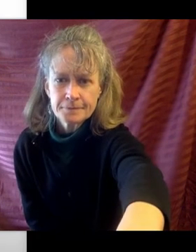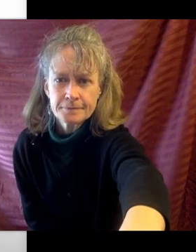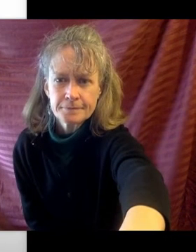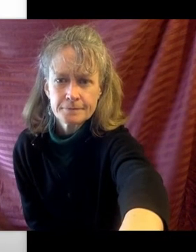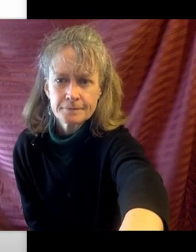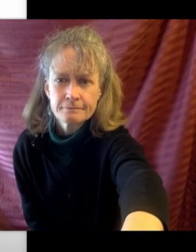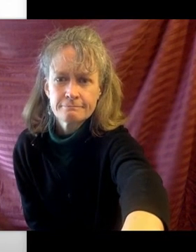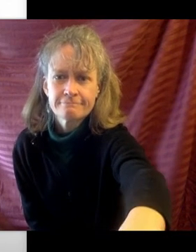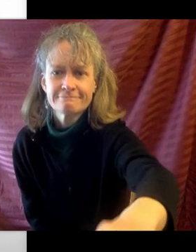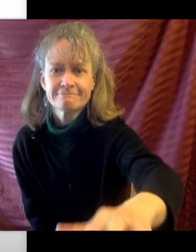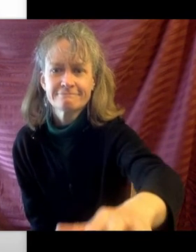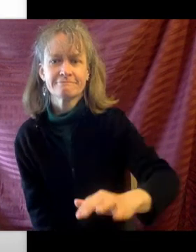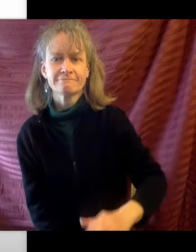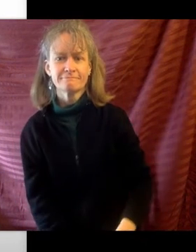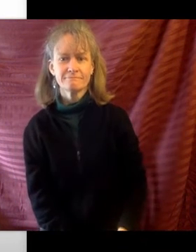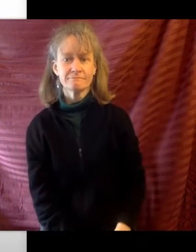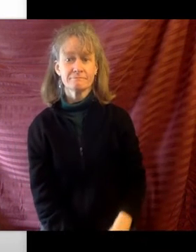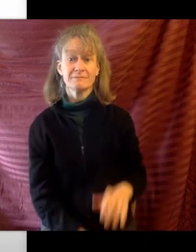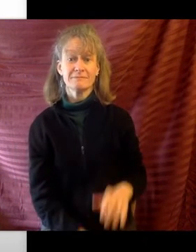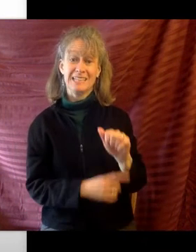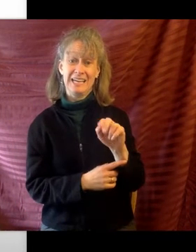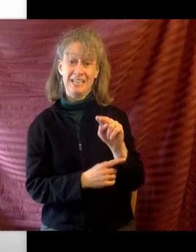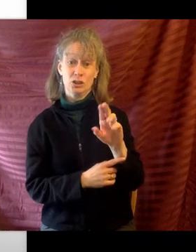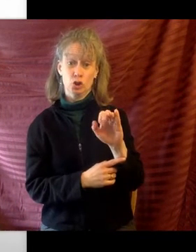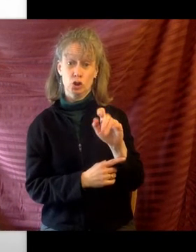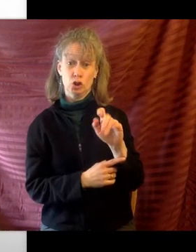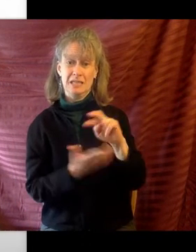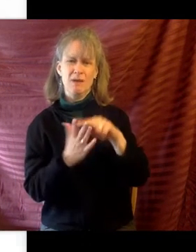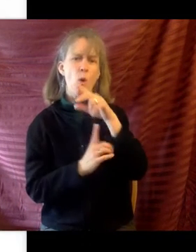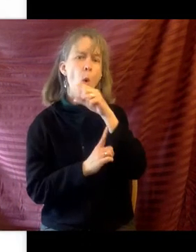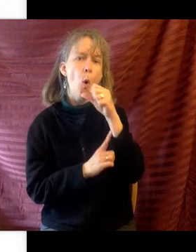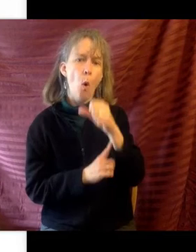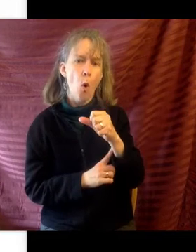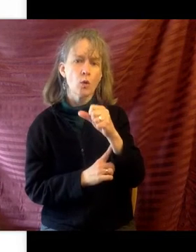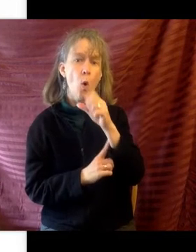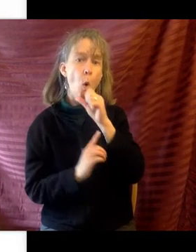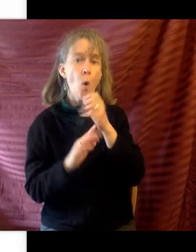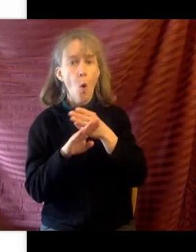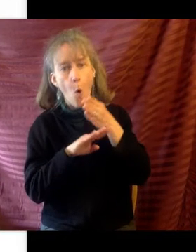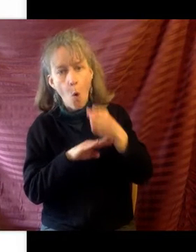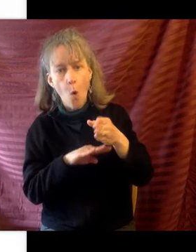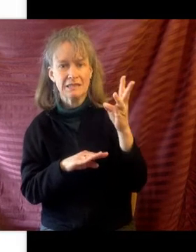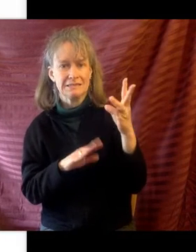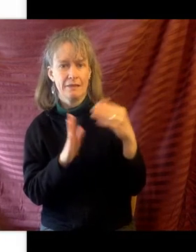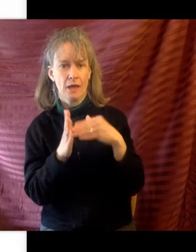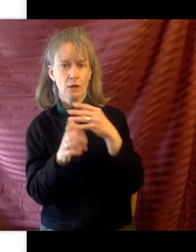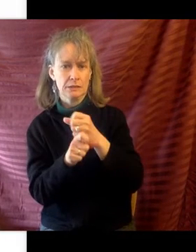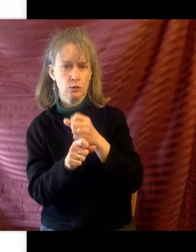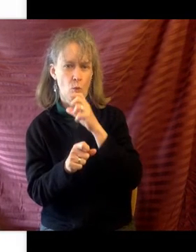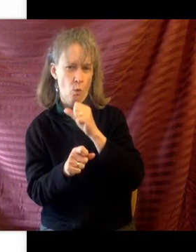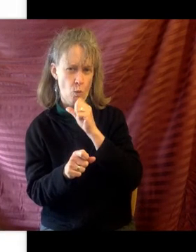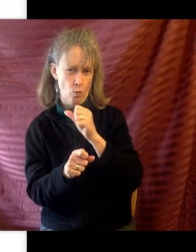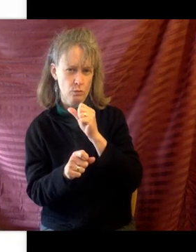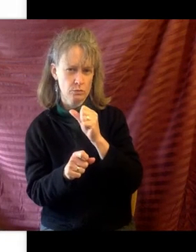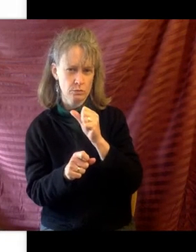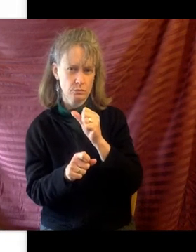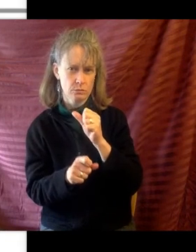The ancient old, older than 6,000 years. So look in the reading, up here, for the answer.